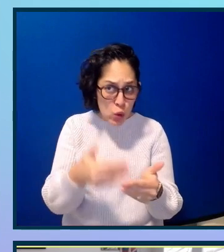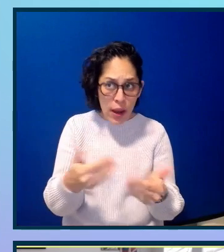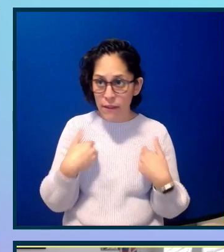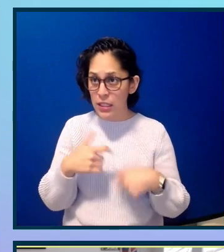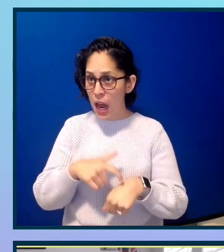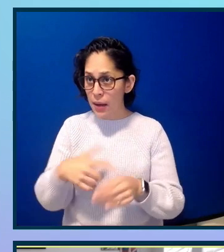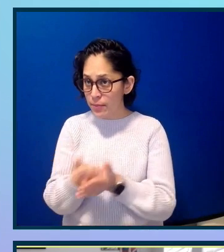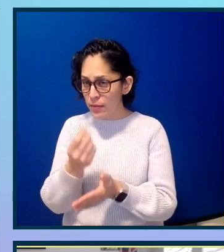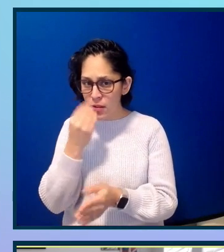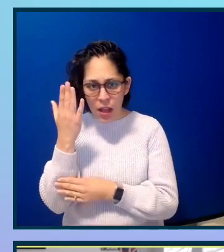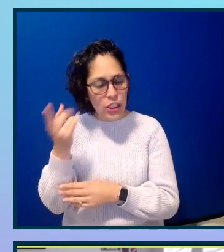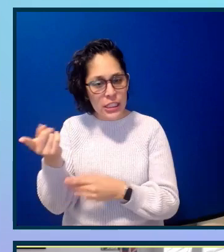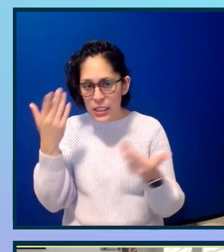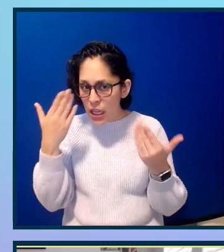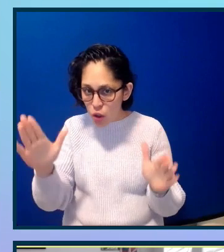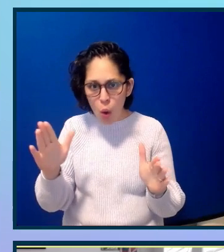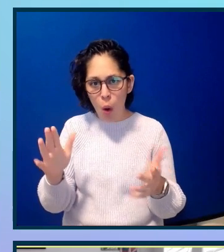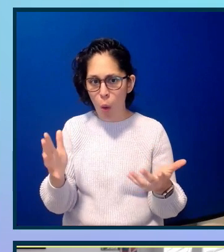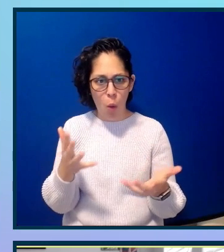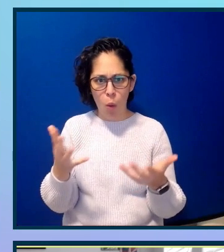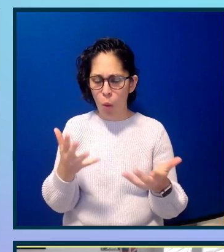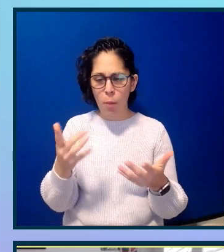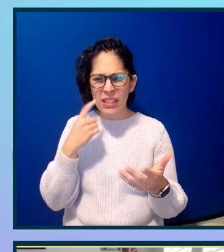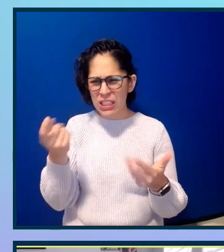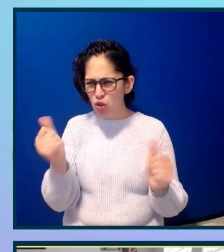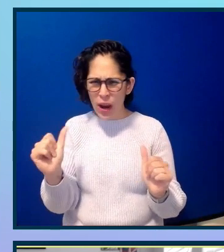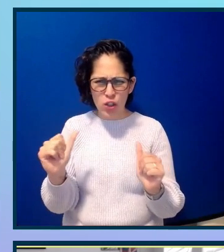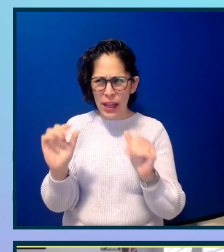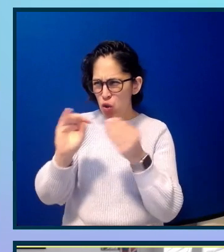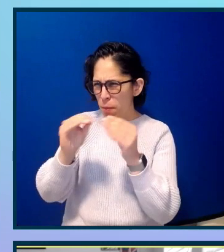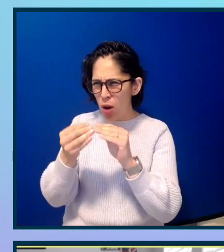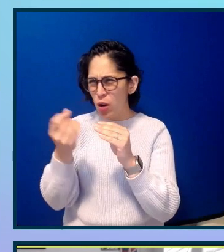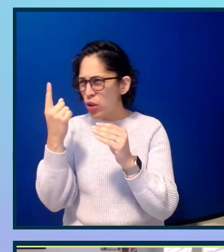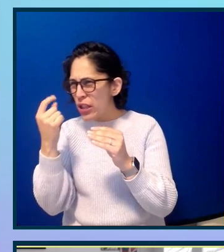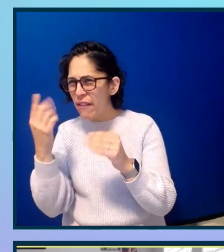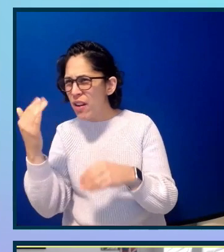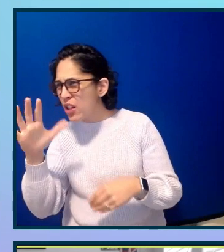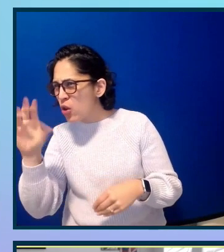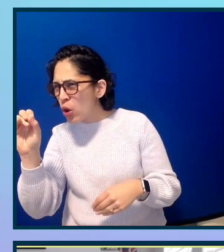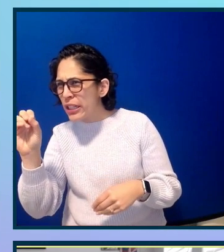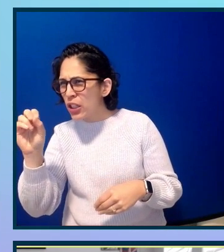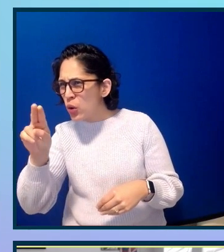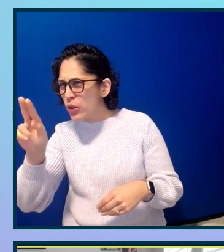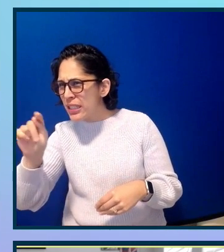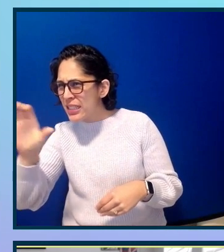He doesn't actually know that because he's trying to sort of numerically place 15:30 UTC and understand.